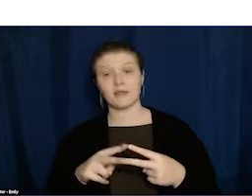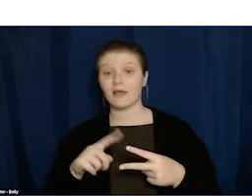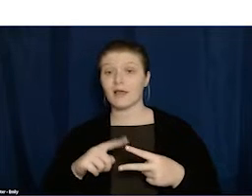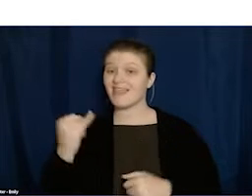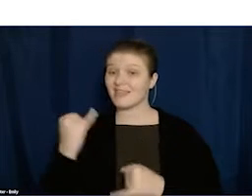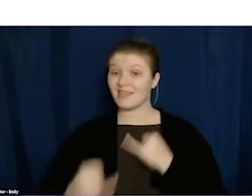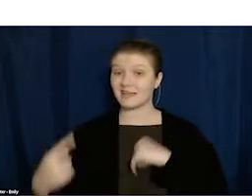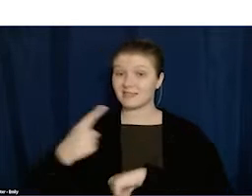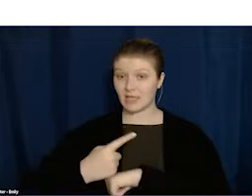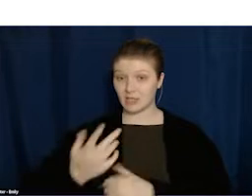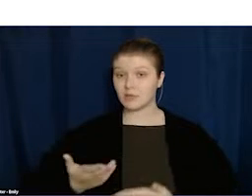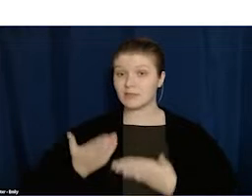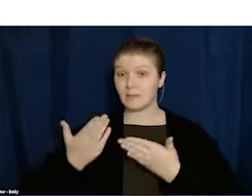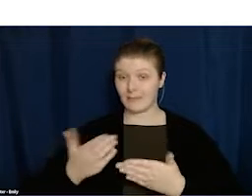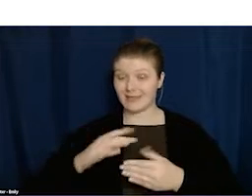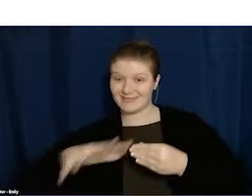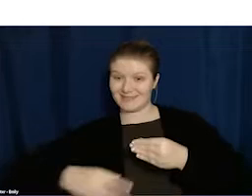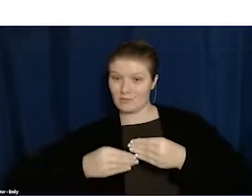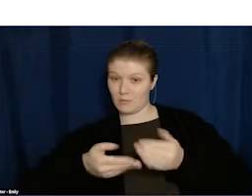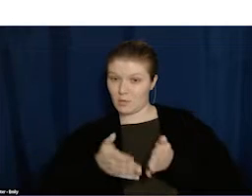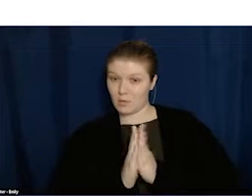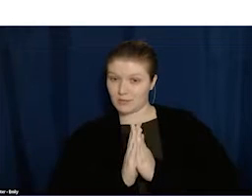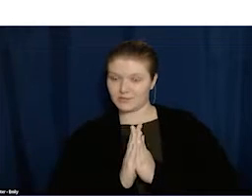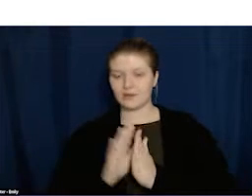in FastLane will be Friday, January 27th, 2023.